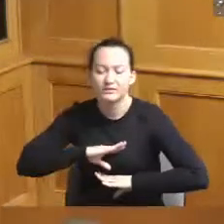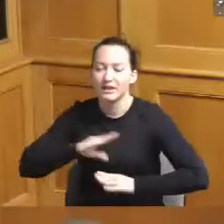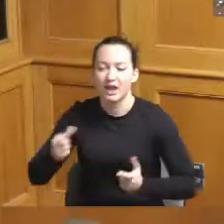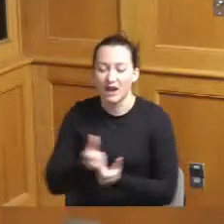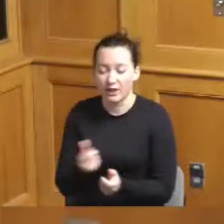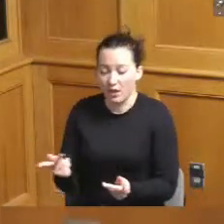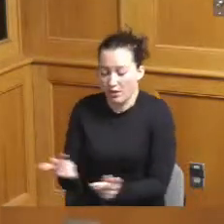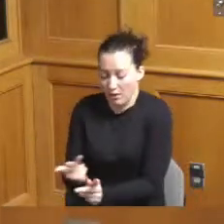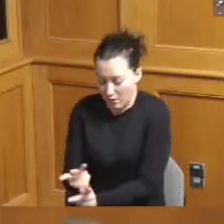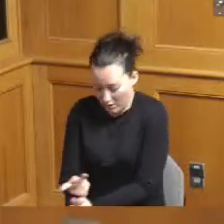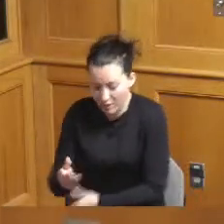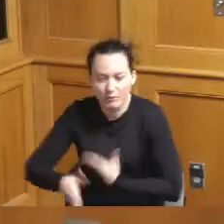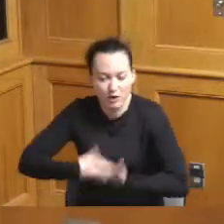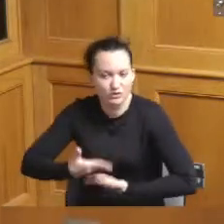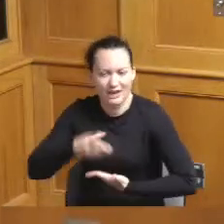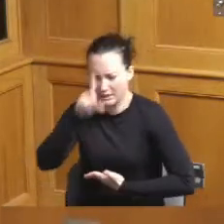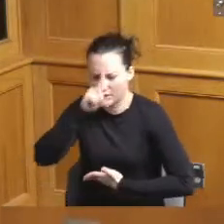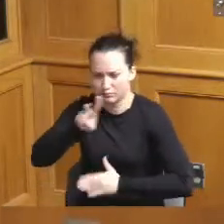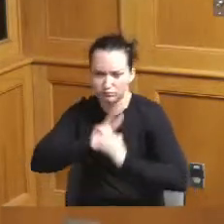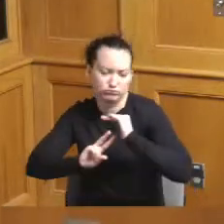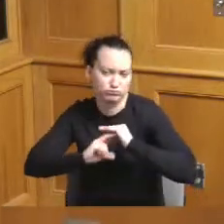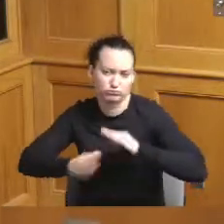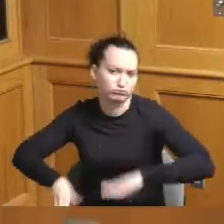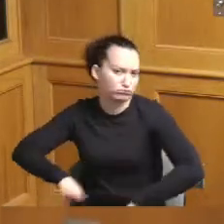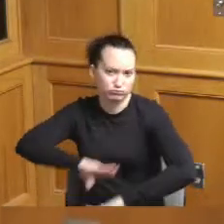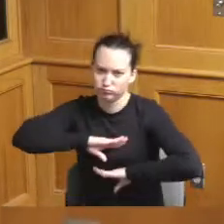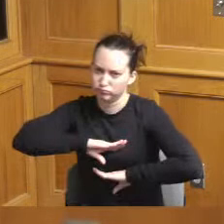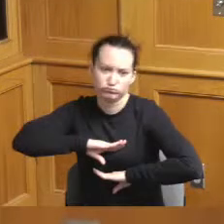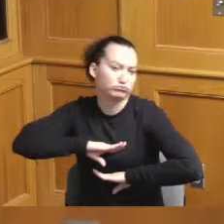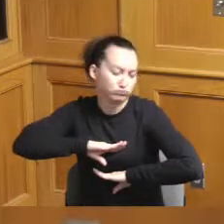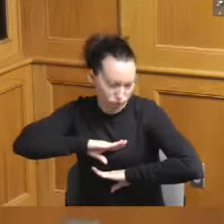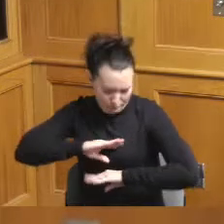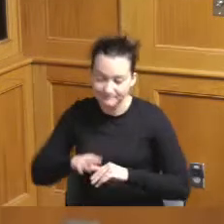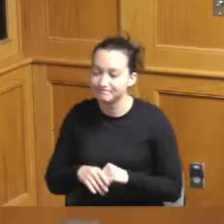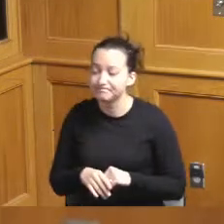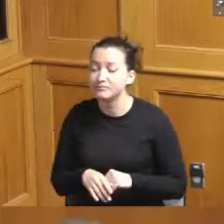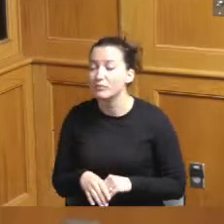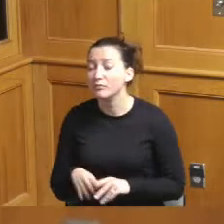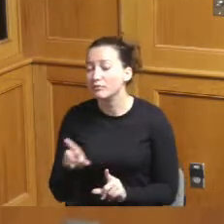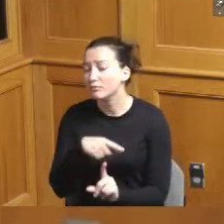through the budget but it should cover the entire cost of that just to add a little bit